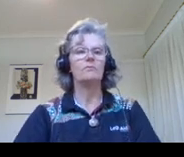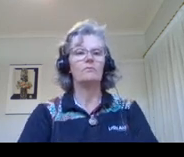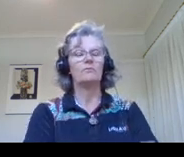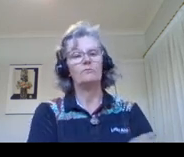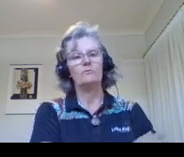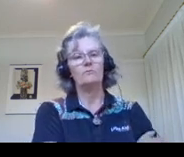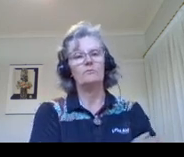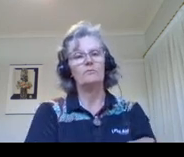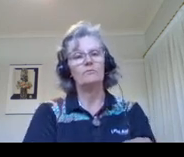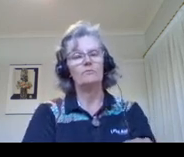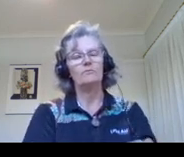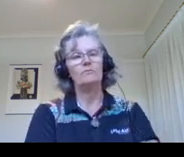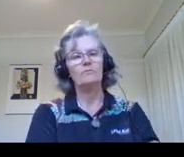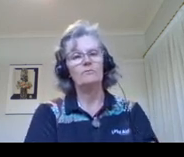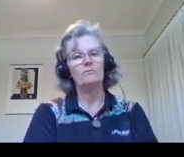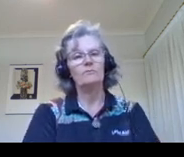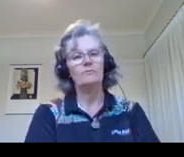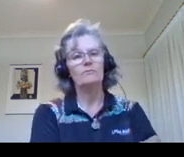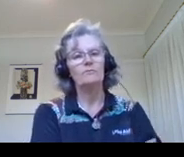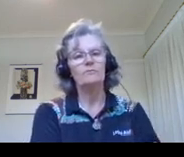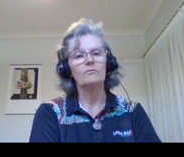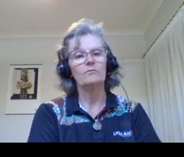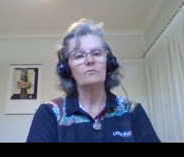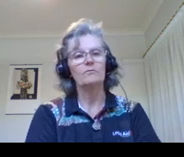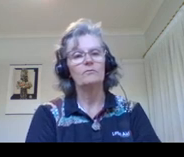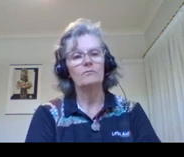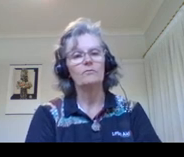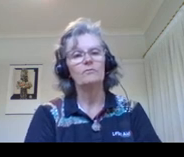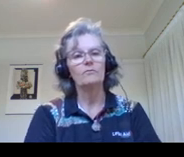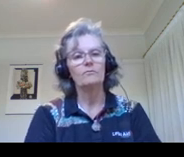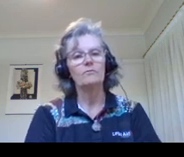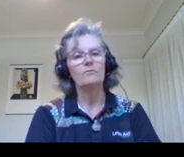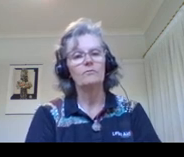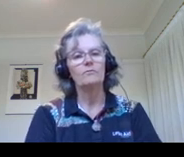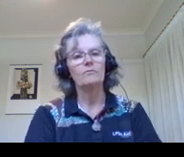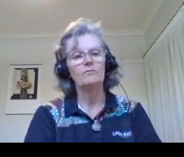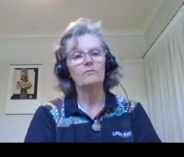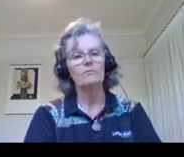because we want to capture the holistic picture so not just what's happening in NSW you know we